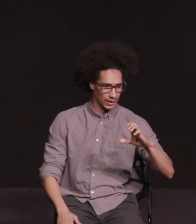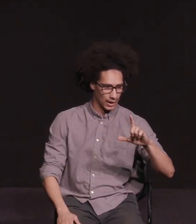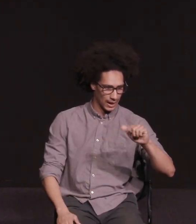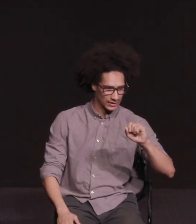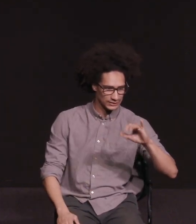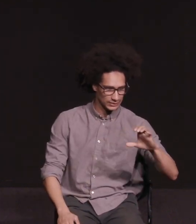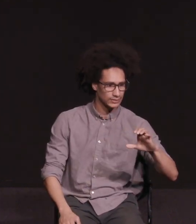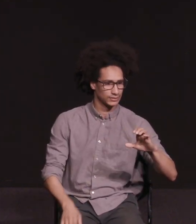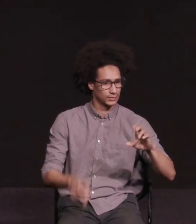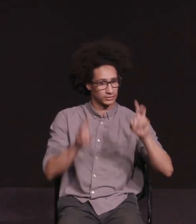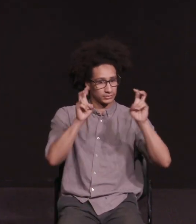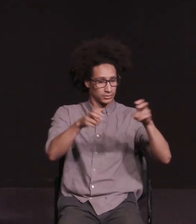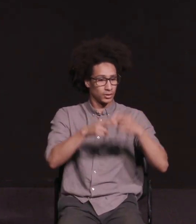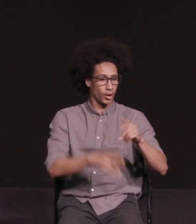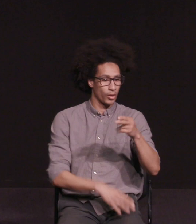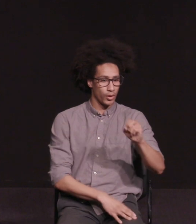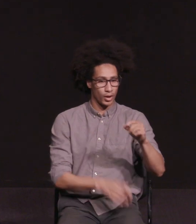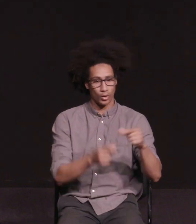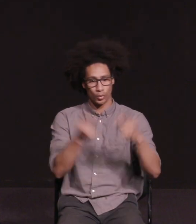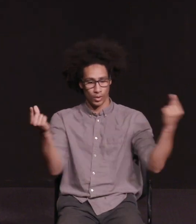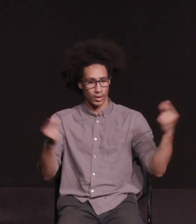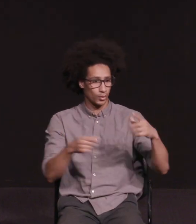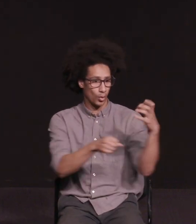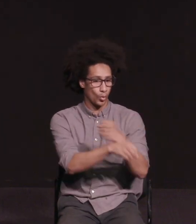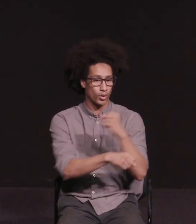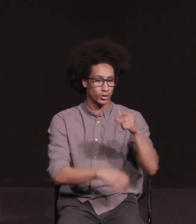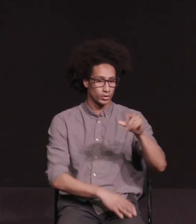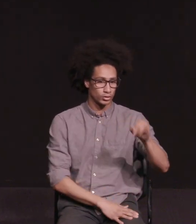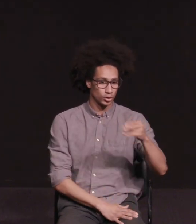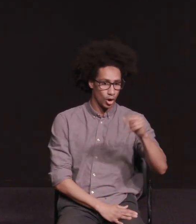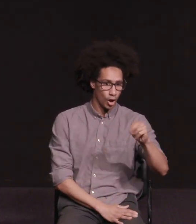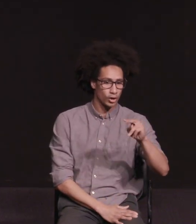winning a John Newbery, the equivalent of a Nobel